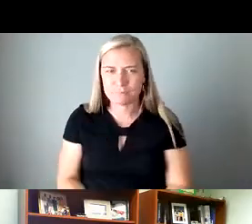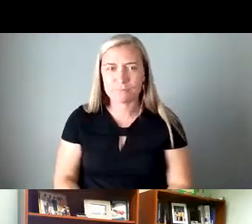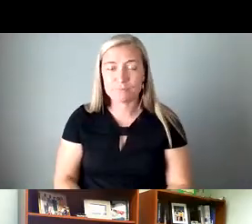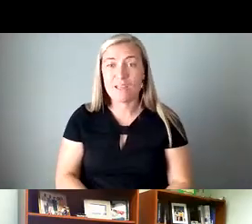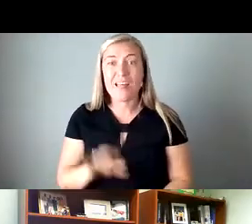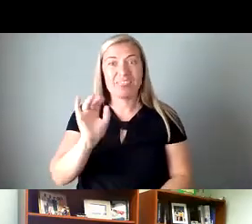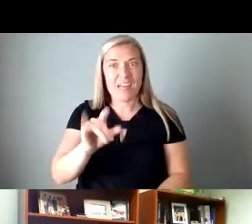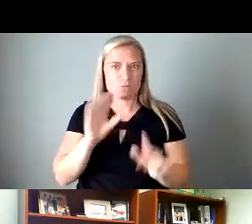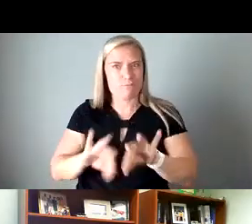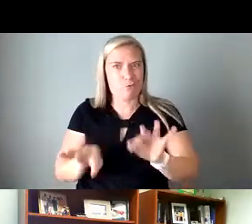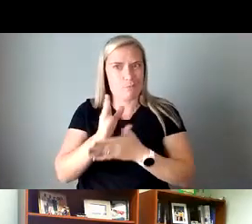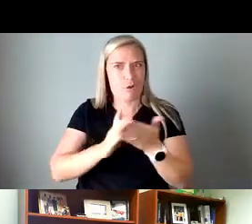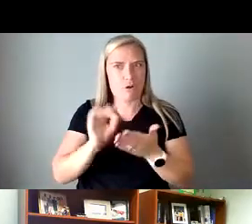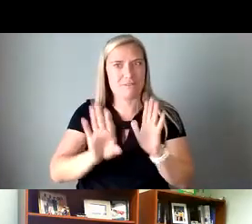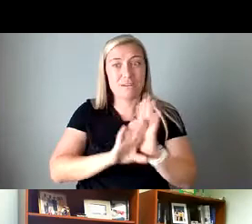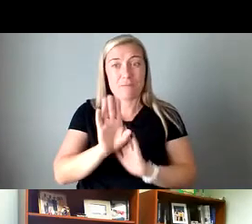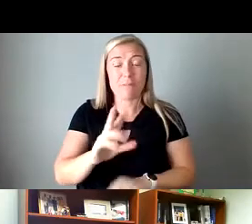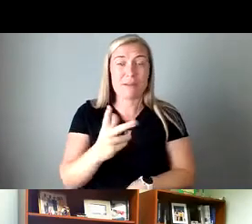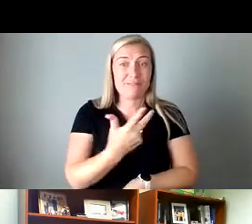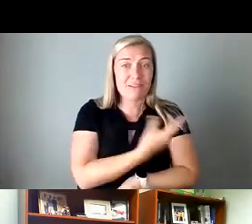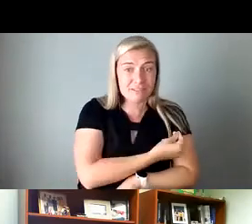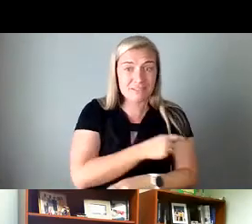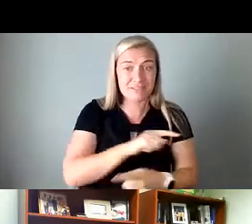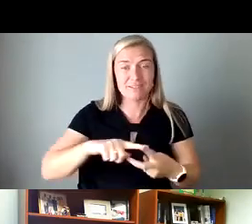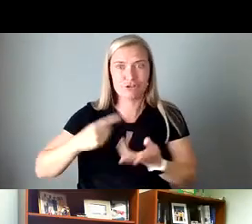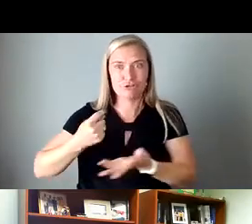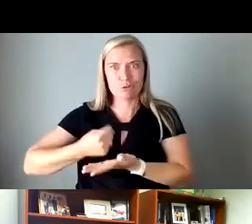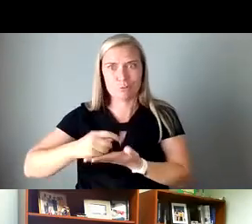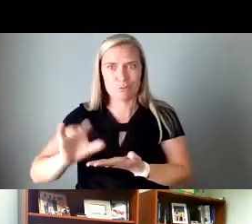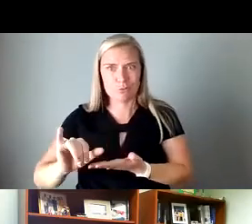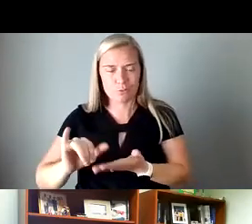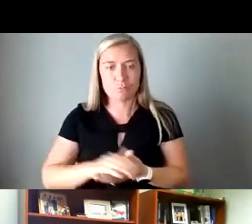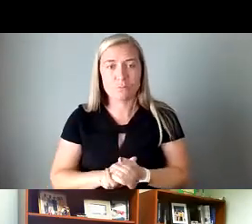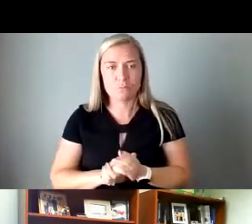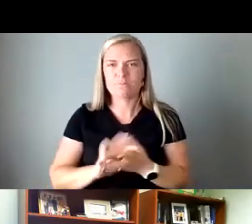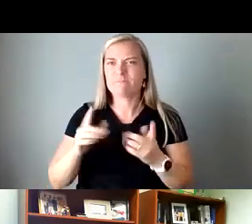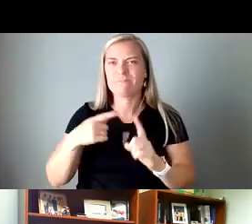therapeutic agents. The question was how do we train your body's immune system to develop